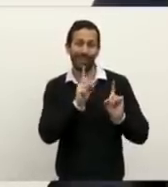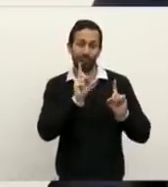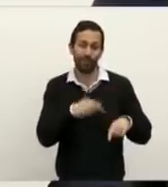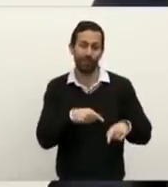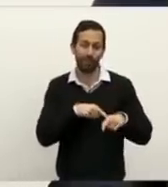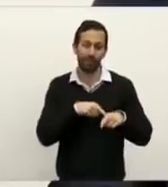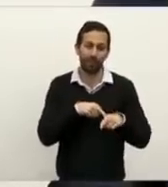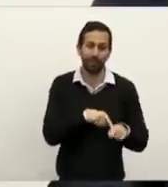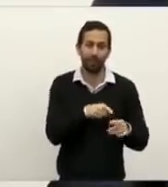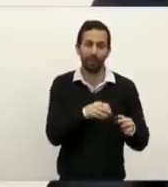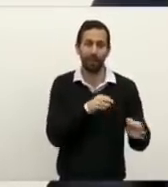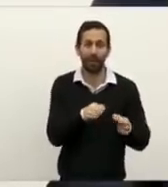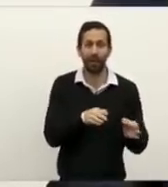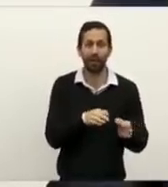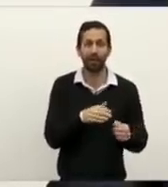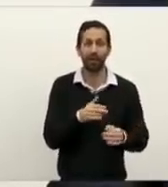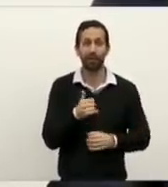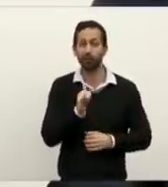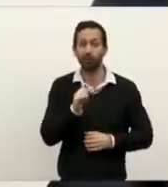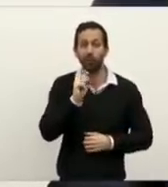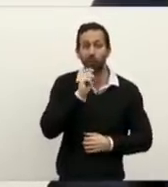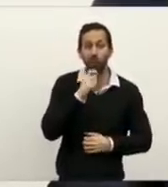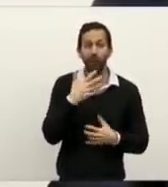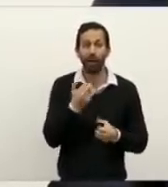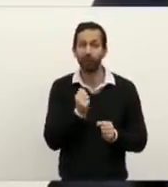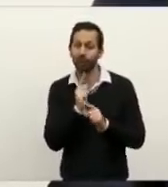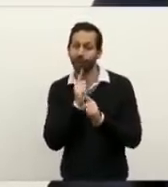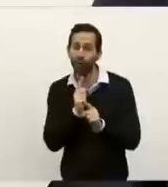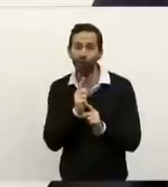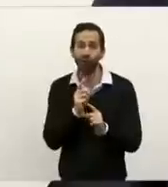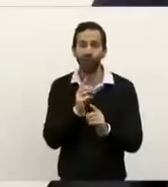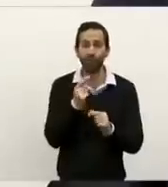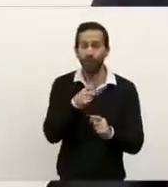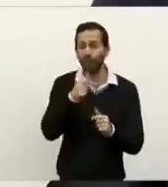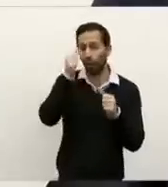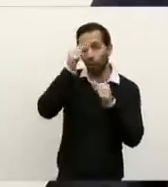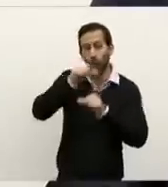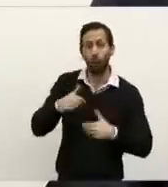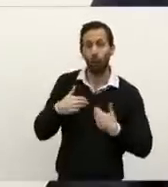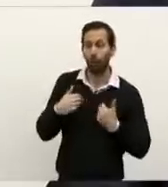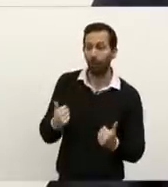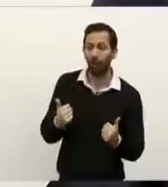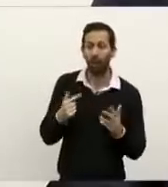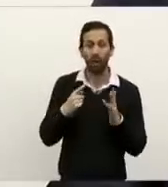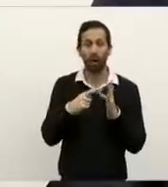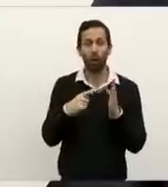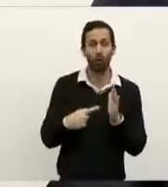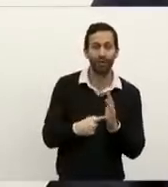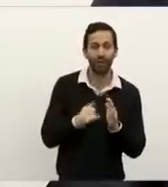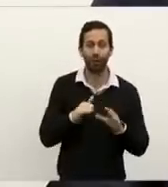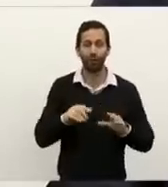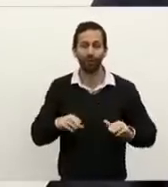So they may need to get and probably will get advice from somebody they know really well - an OT or a physio, or somebody like that -